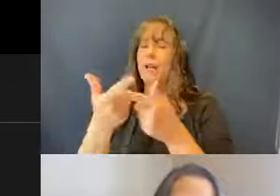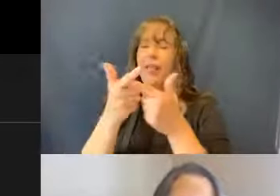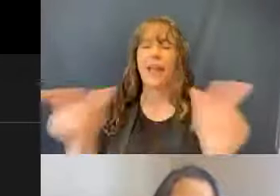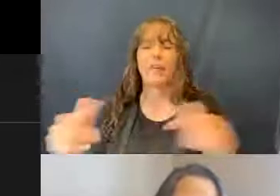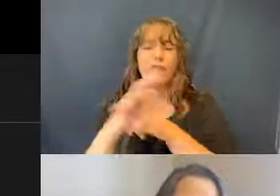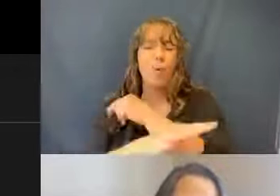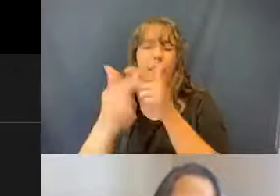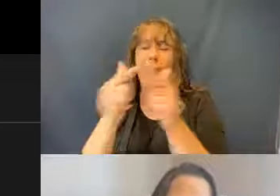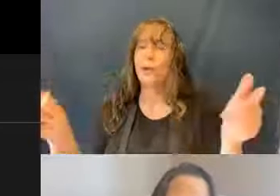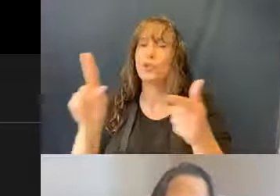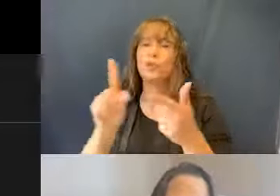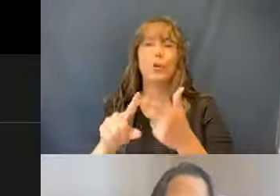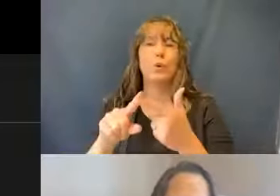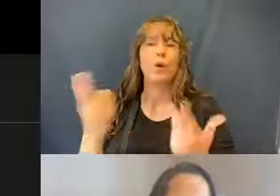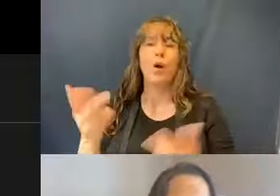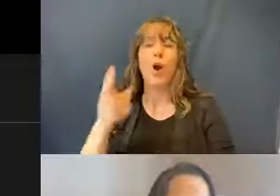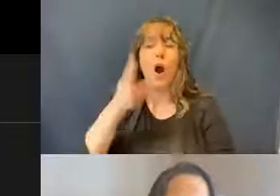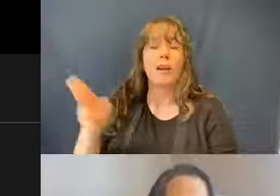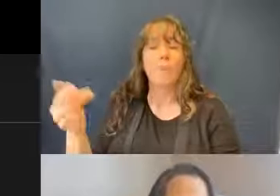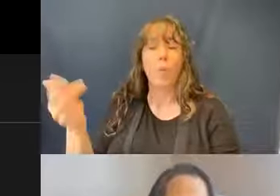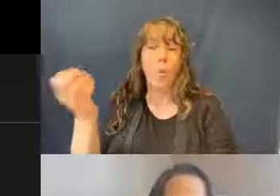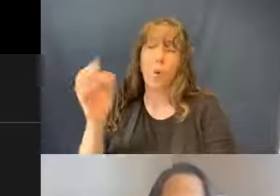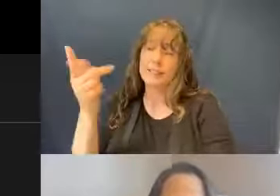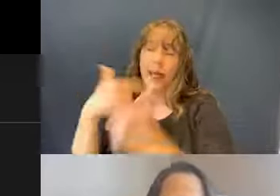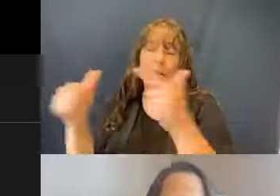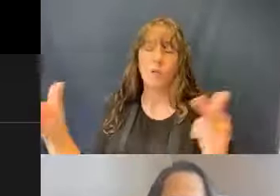of hearing for sign language. So just be aware of that.